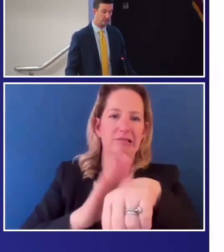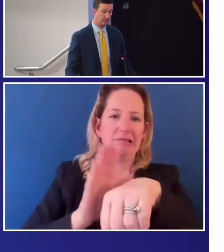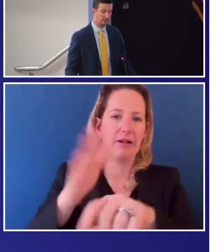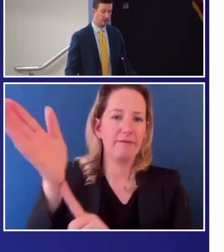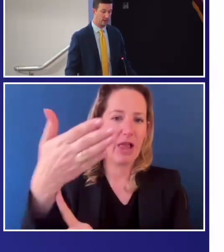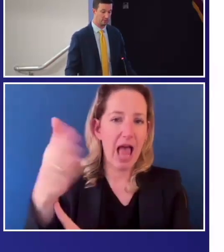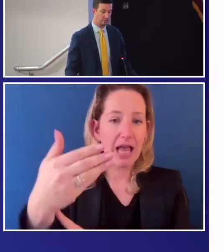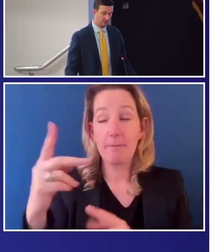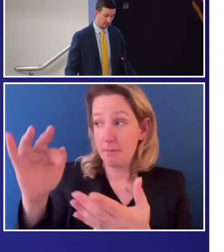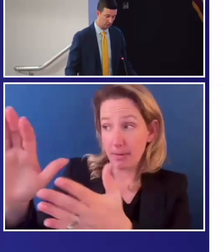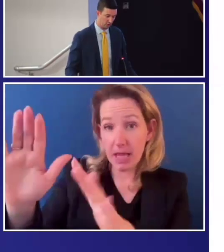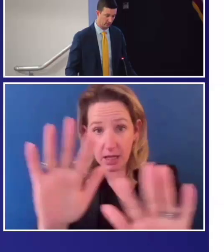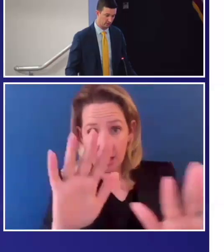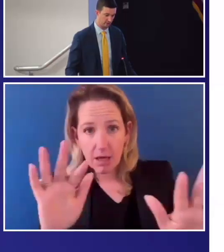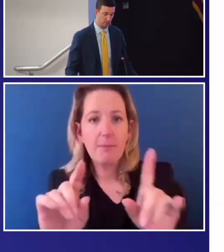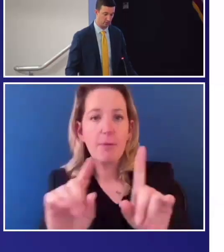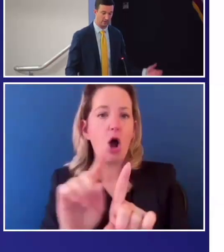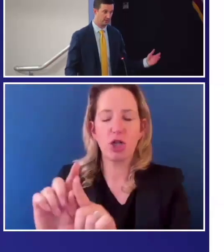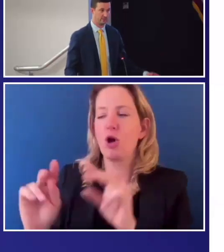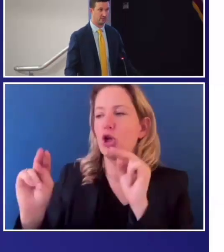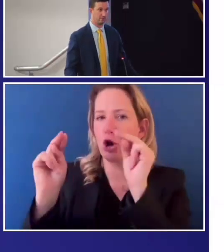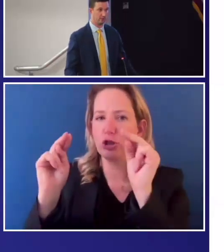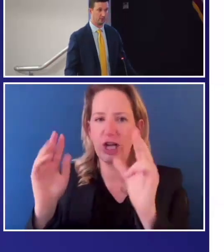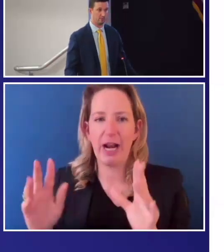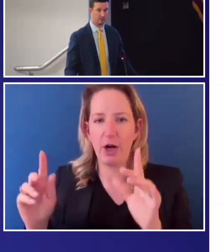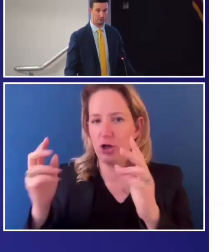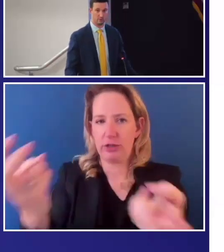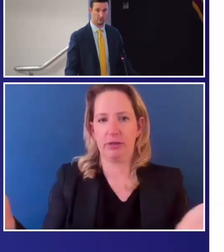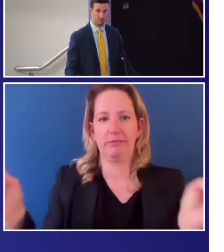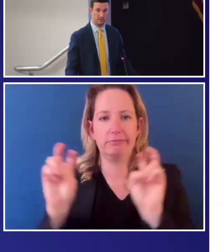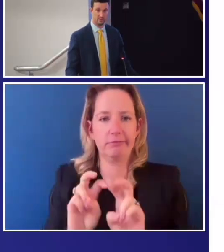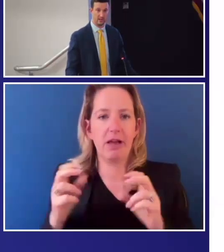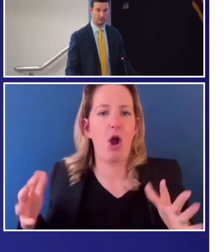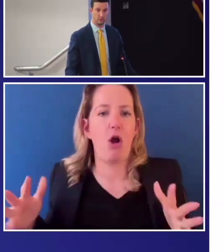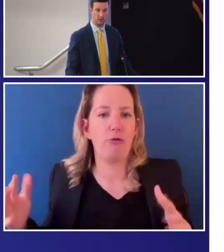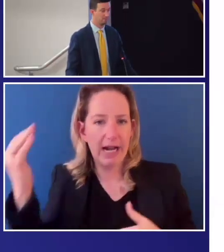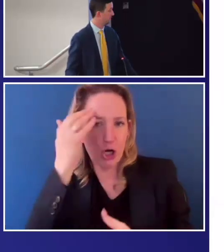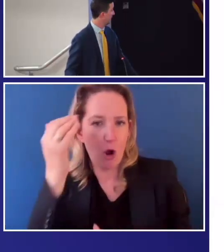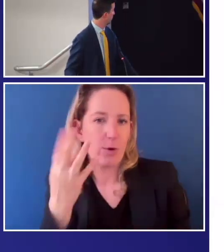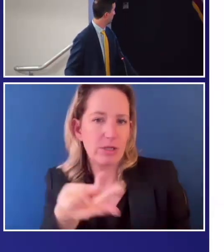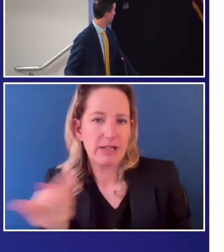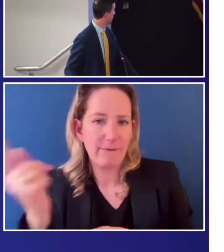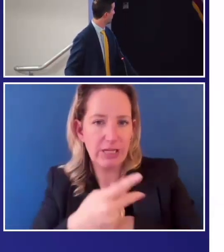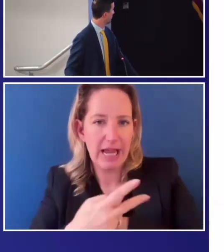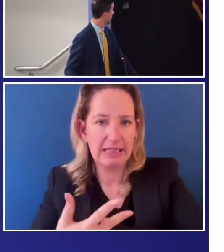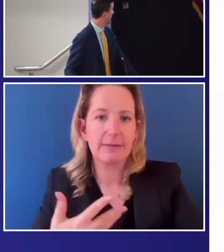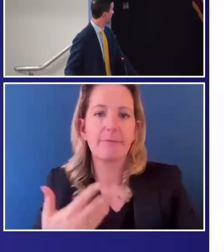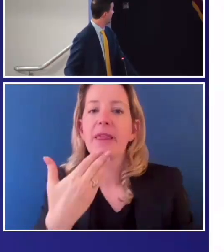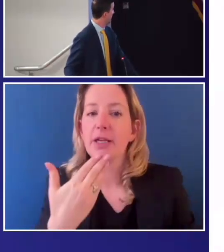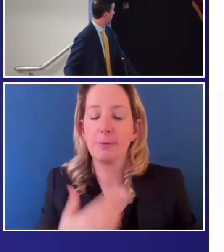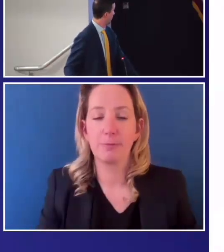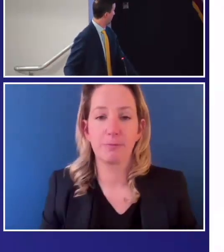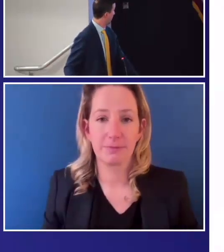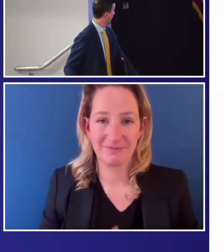but the negotiators have known about this for several days now as well. Thank you. Okay.